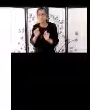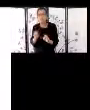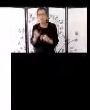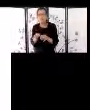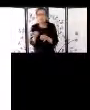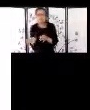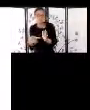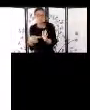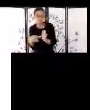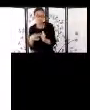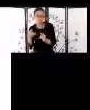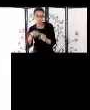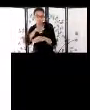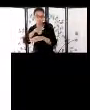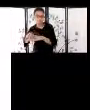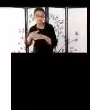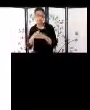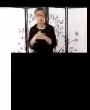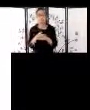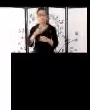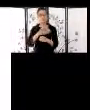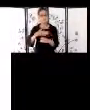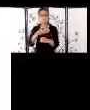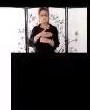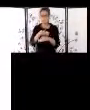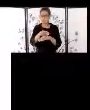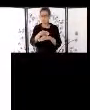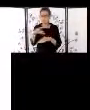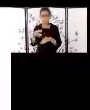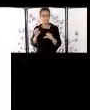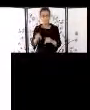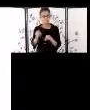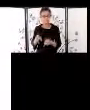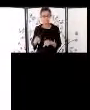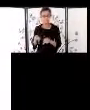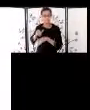possible, as this will allow more time to review your application in advance of the